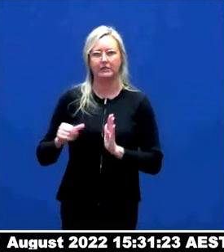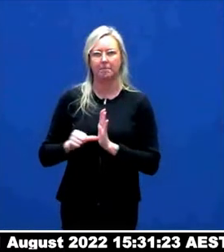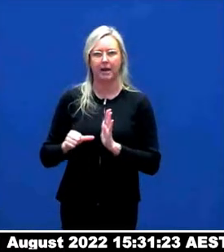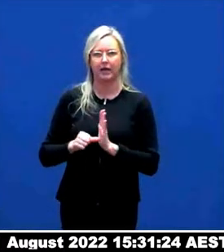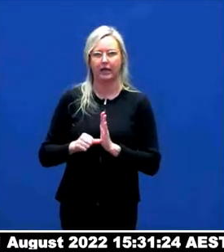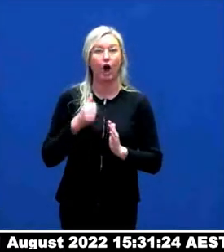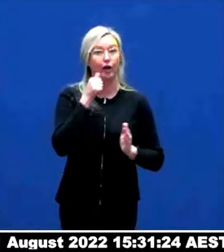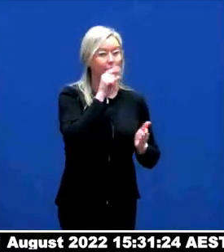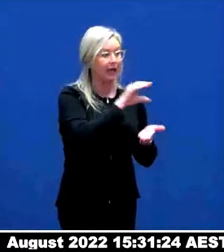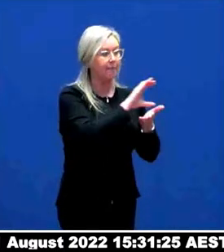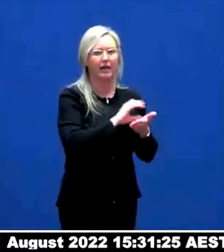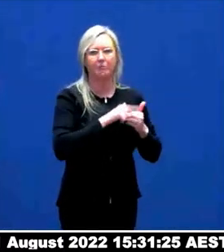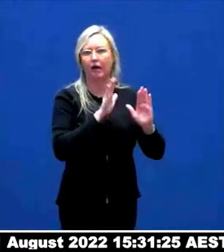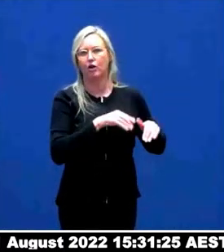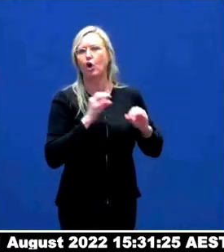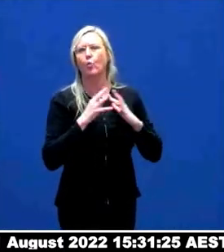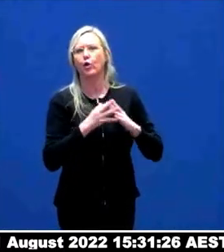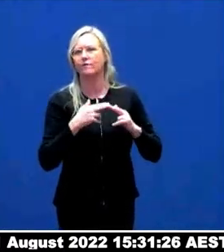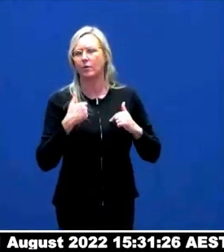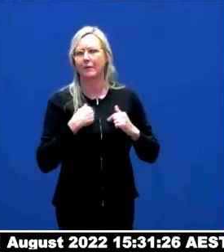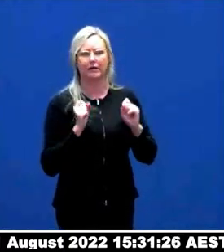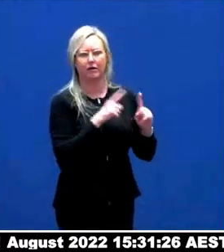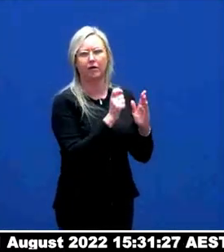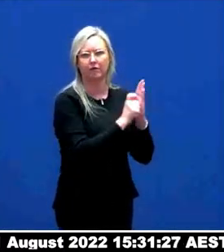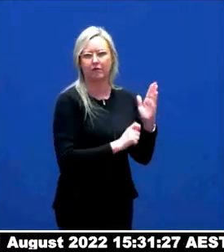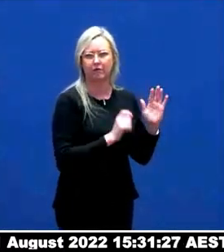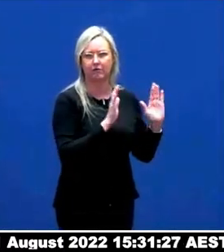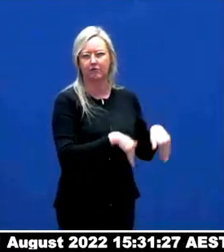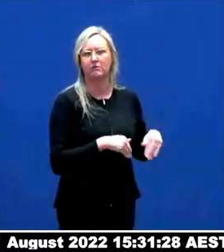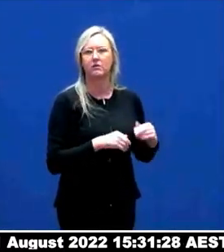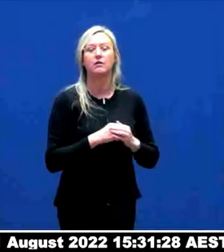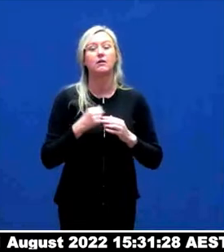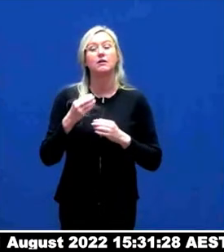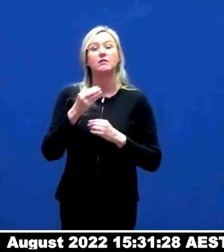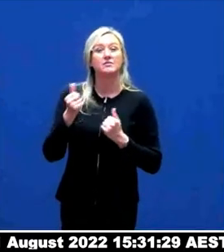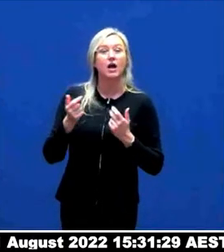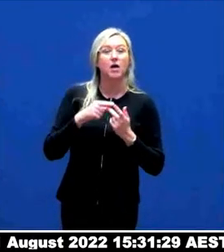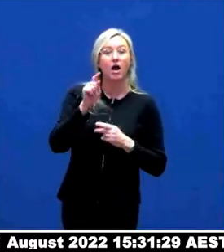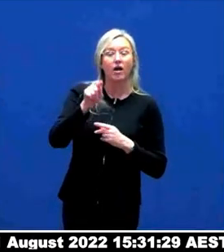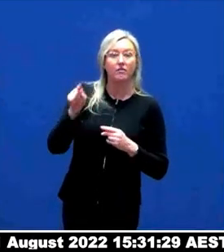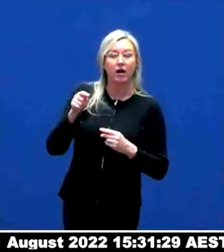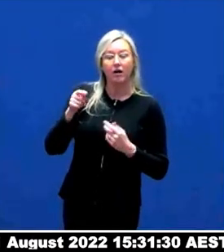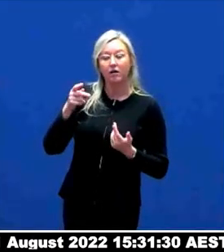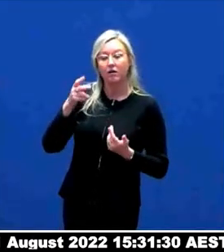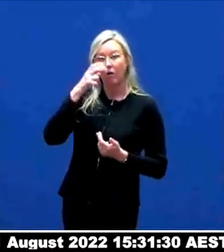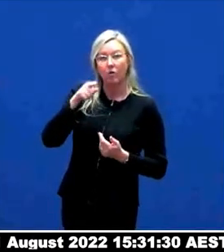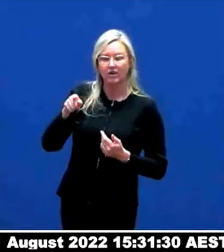that. MS EASTMAN: Okay, so what would - 'DAVE': But some of the older ones, you know, you try - they're set in their ways.